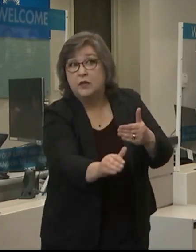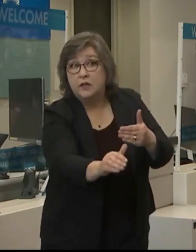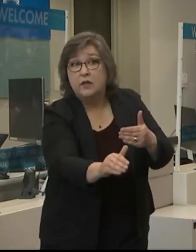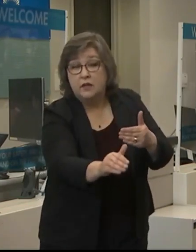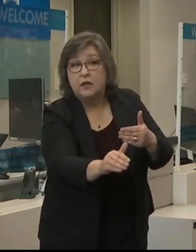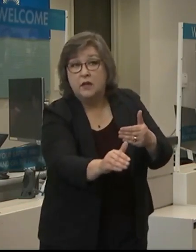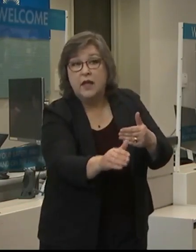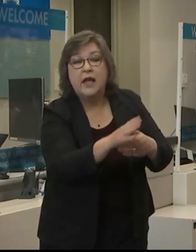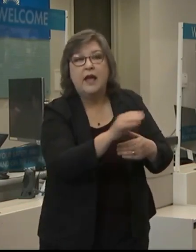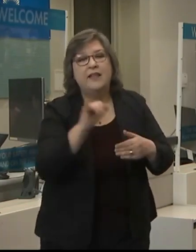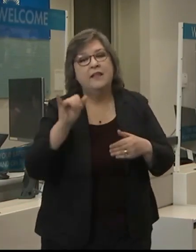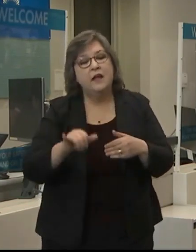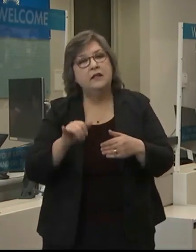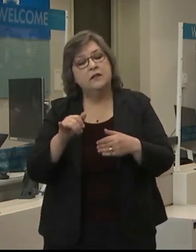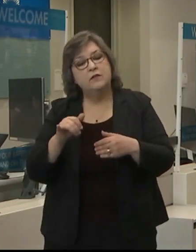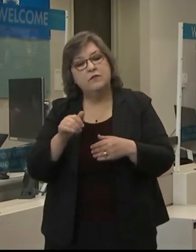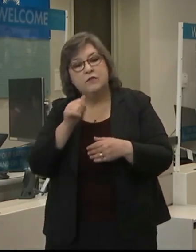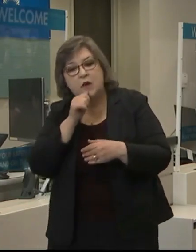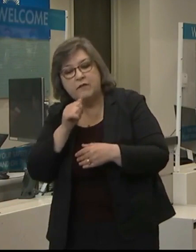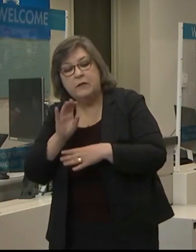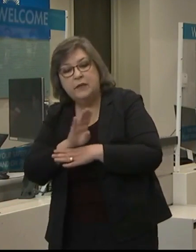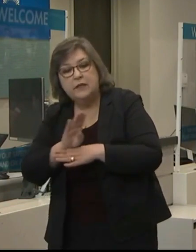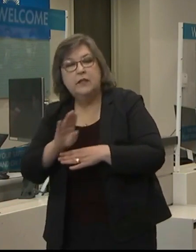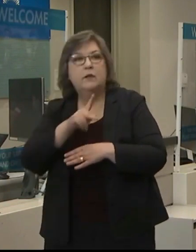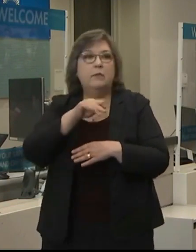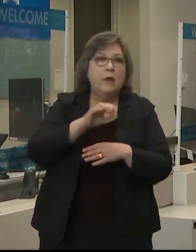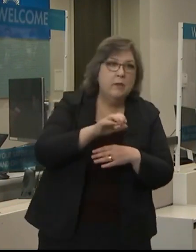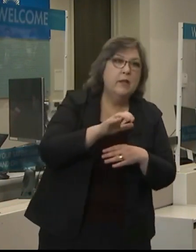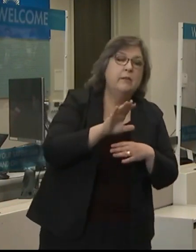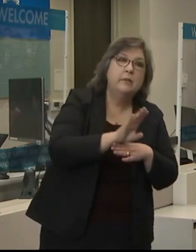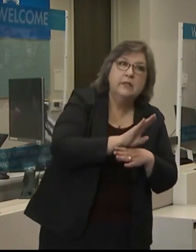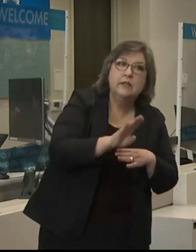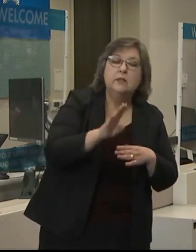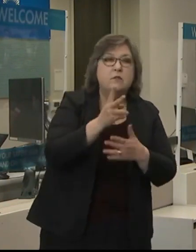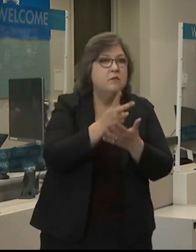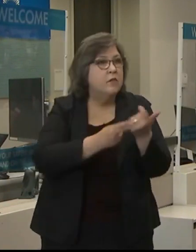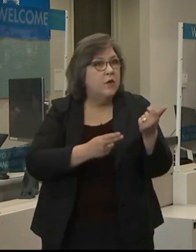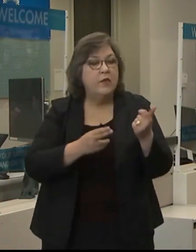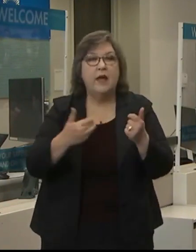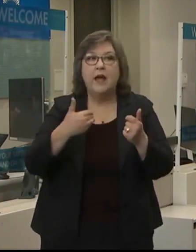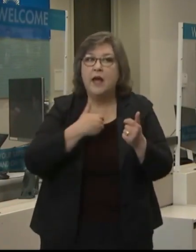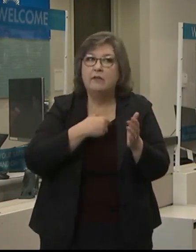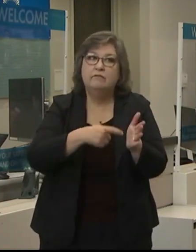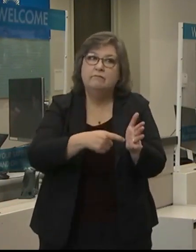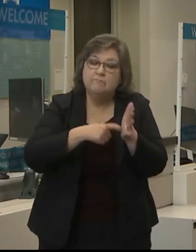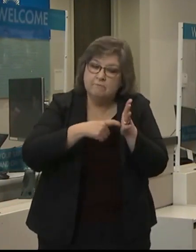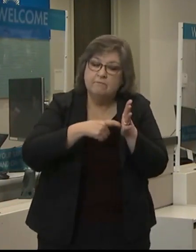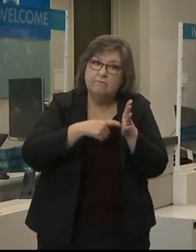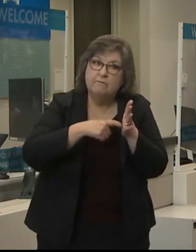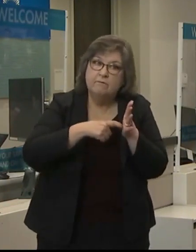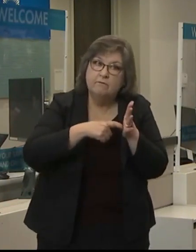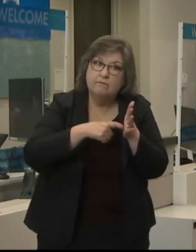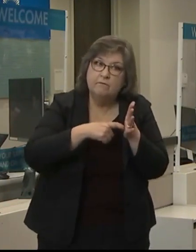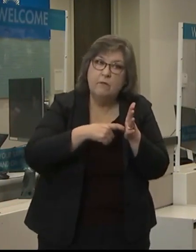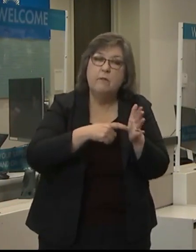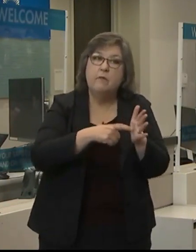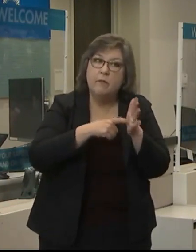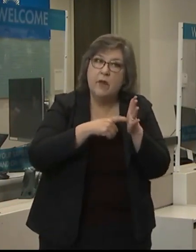verifications, vaccine mandates and or Mandated testing 1 - two times a week.